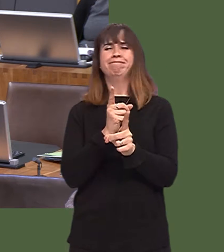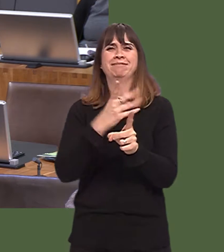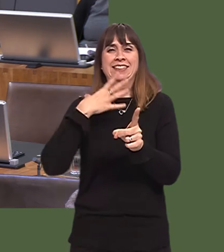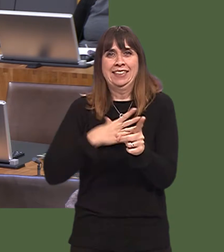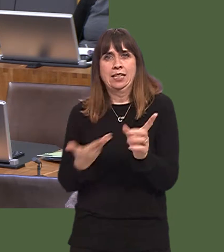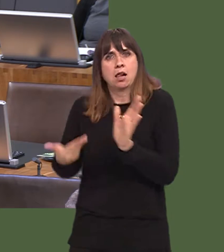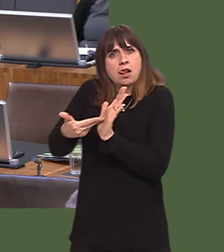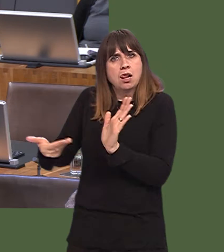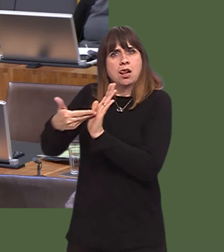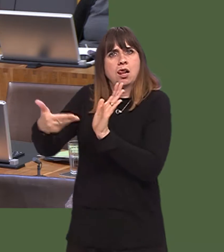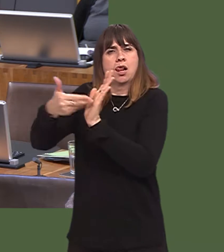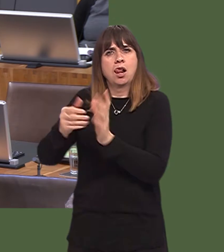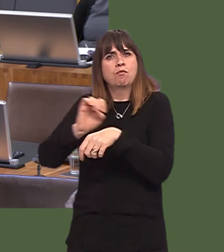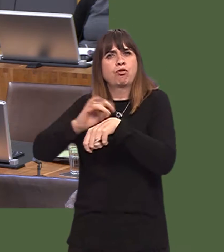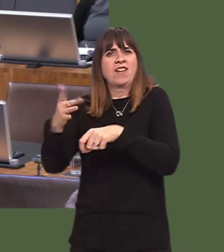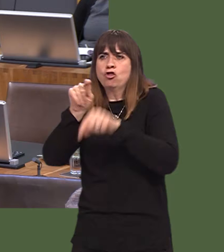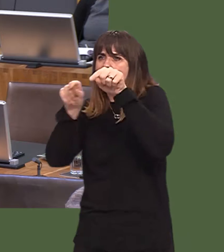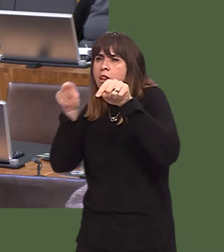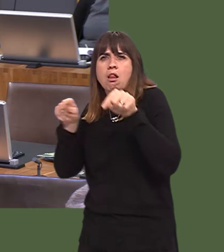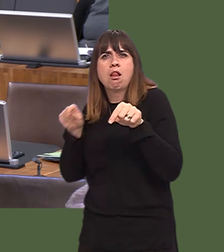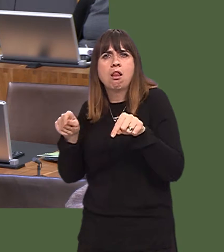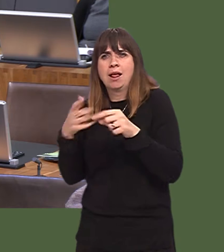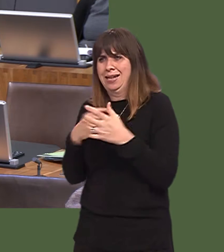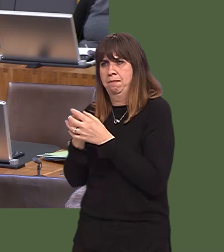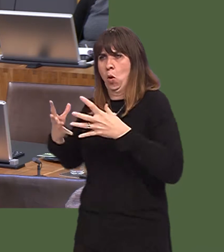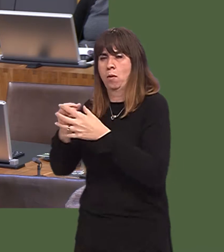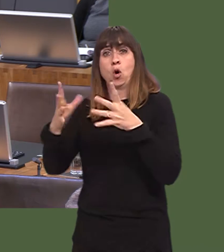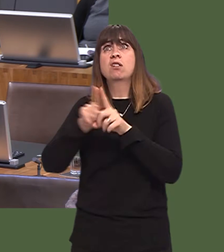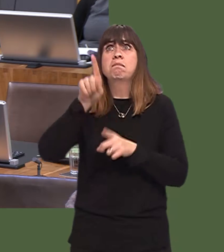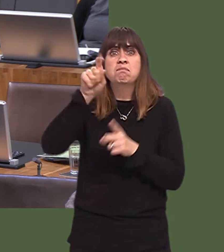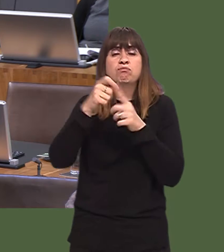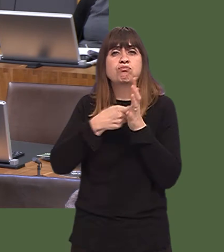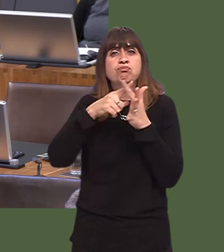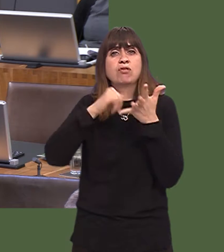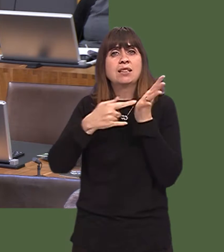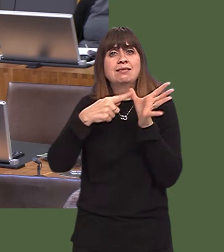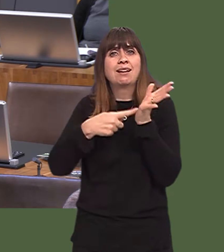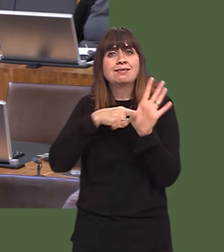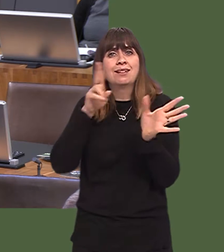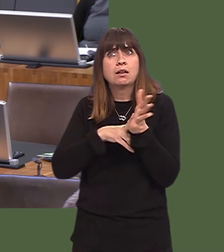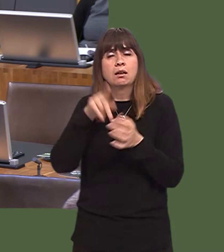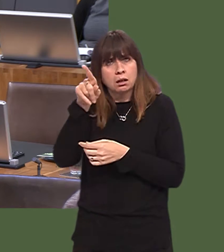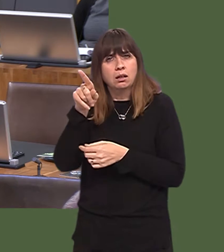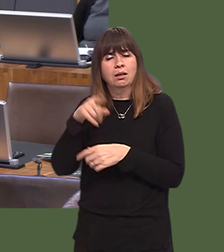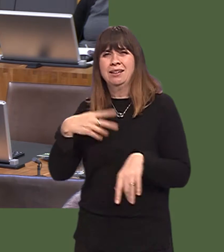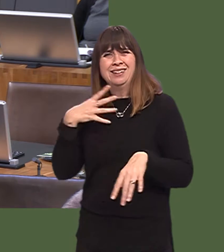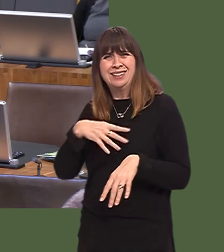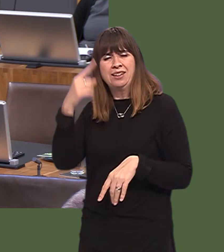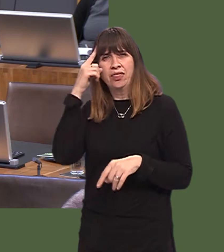are sufficient professionals available in a particular settingówe see it, for example, in Prestatynóso that people can be referred to the appropriate professional, rather than